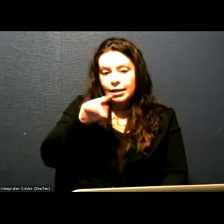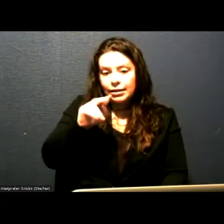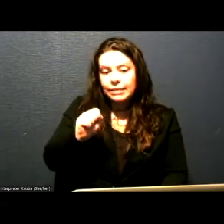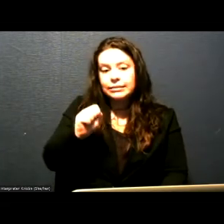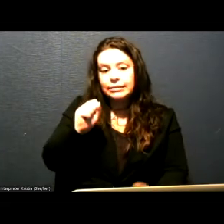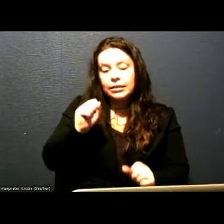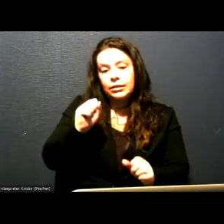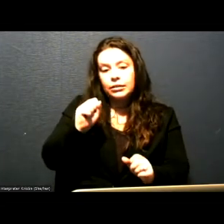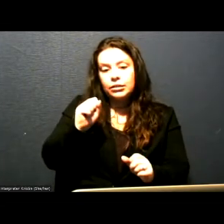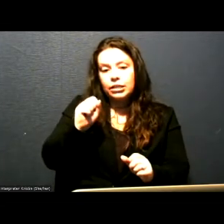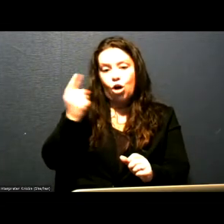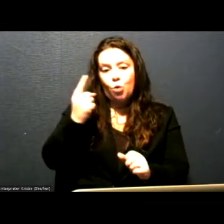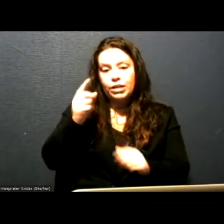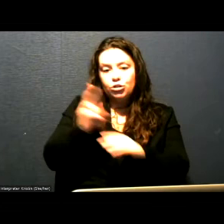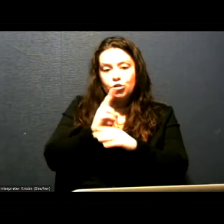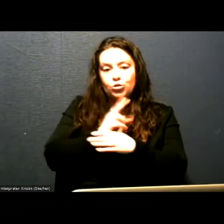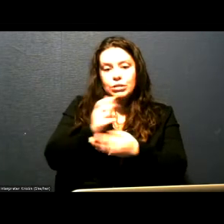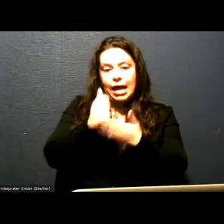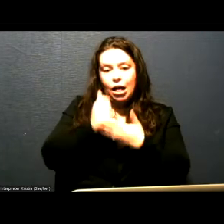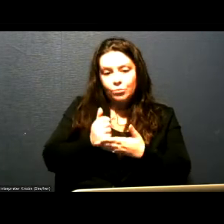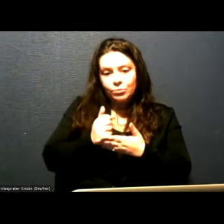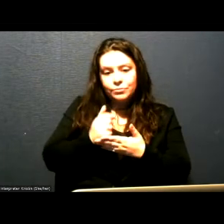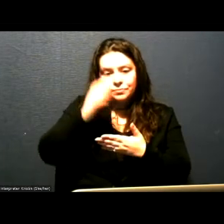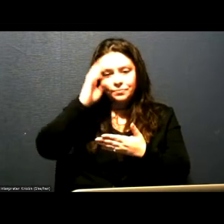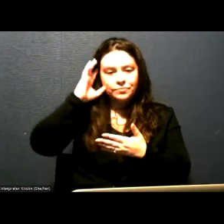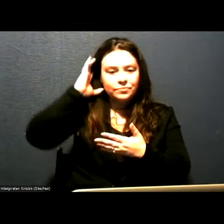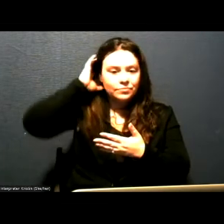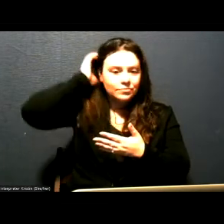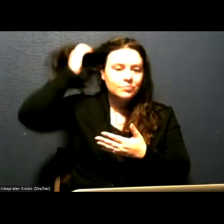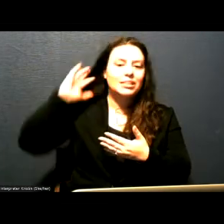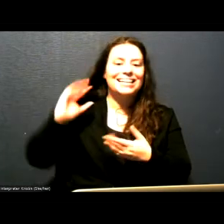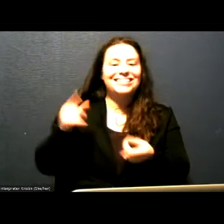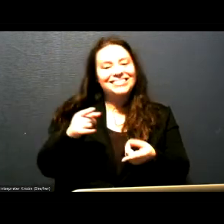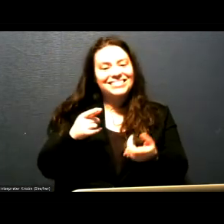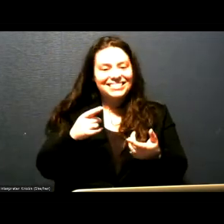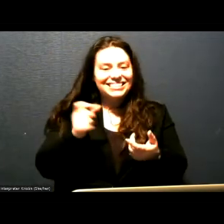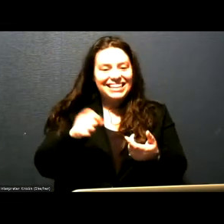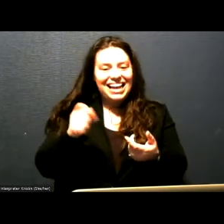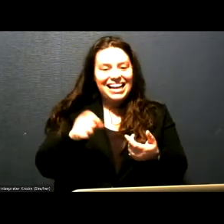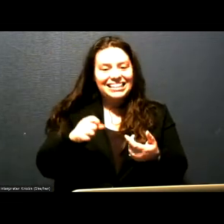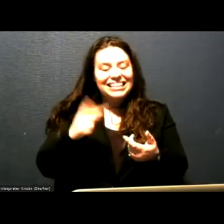Kayleigh: Yeah so you can actually see the visitors. They really love to interact with the window with our visitors, I don't know if you can tell that, so next time you come to the zoo